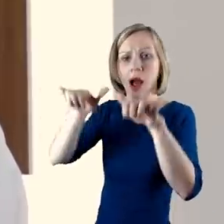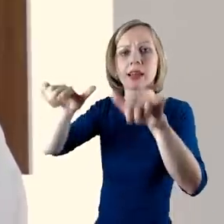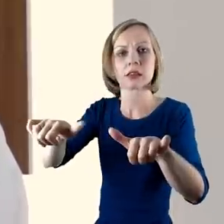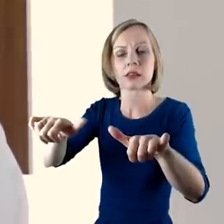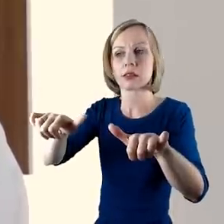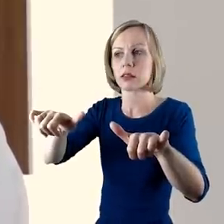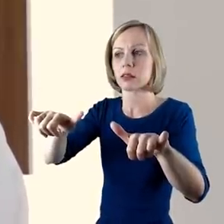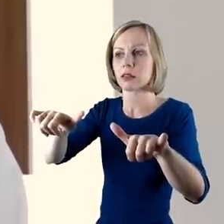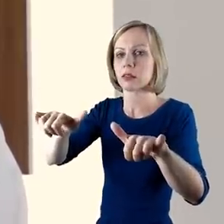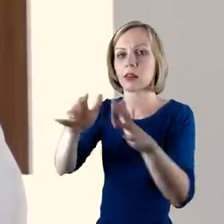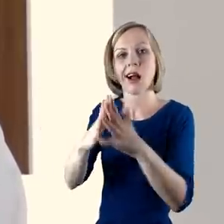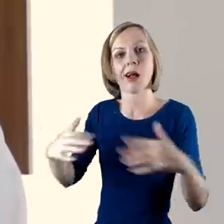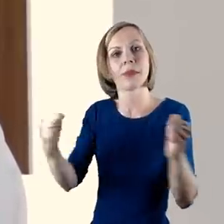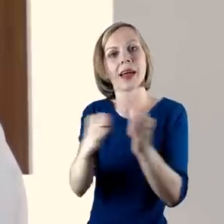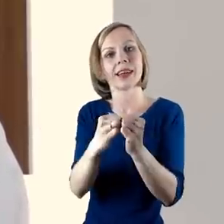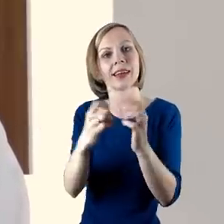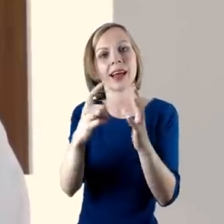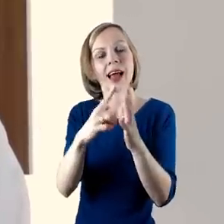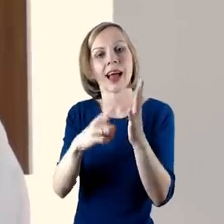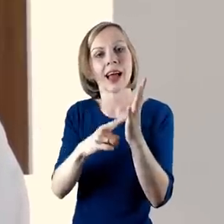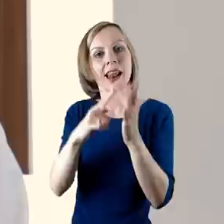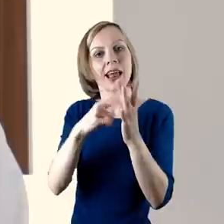Amen. Elias, age 10.